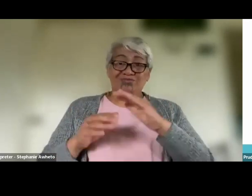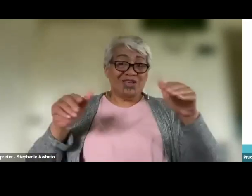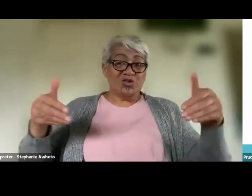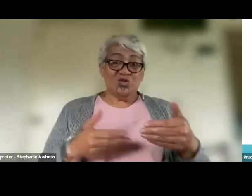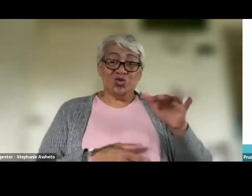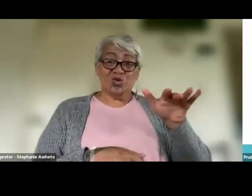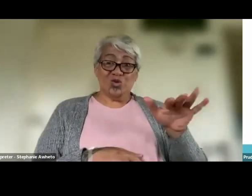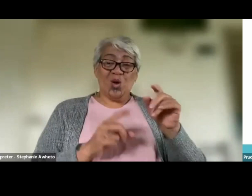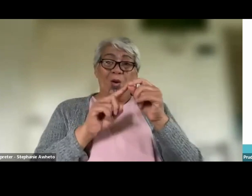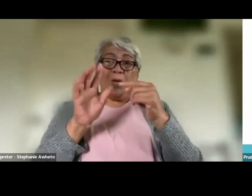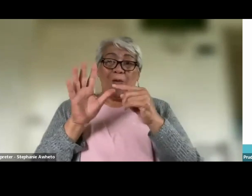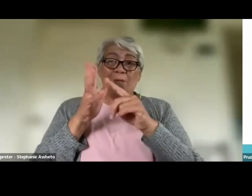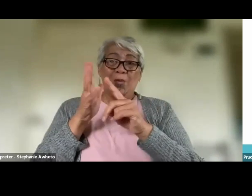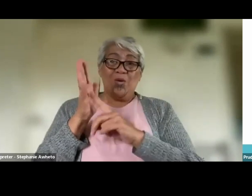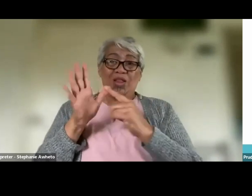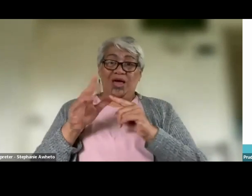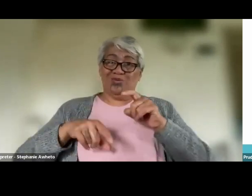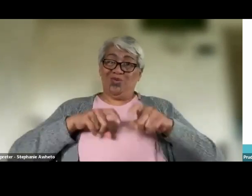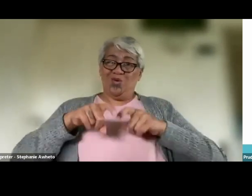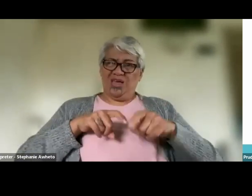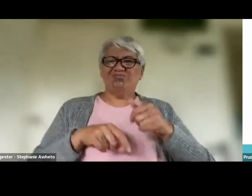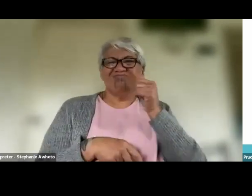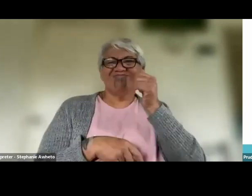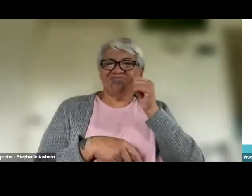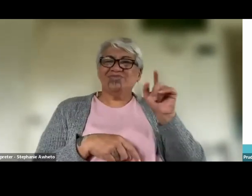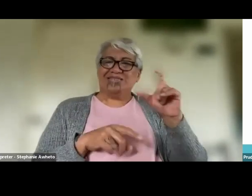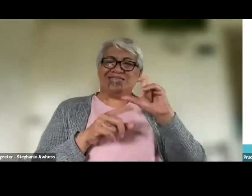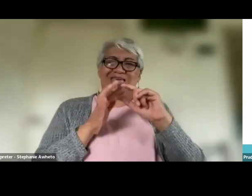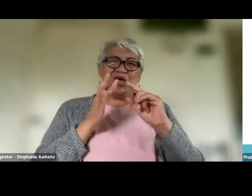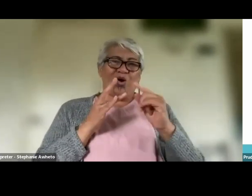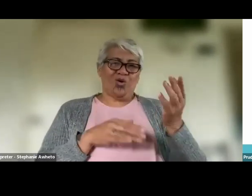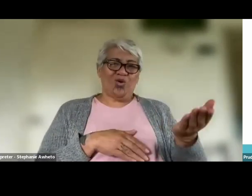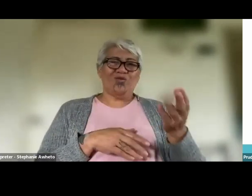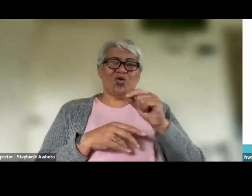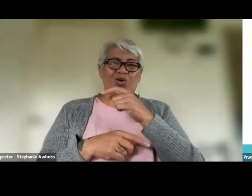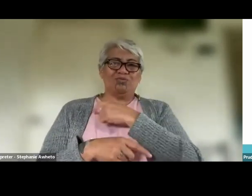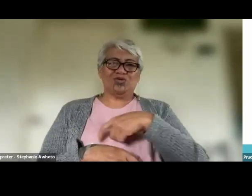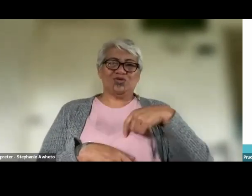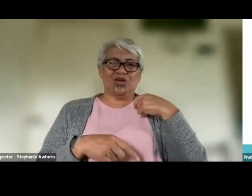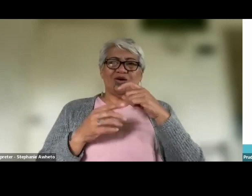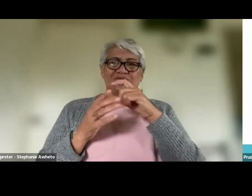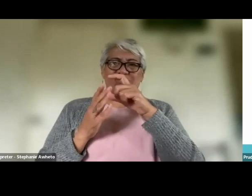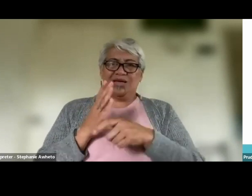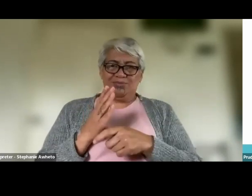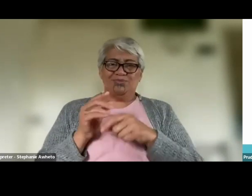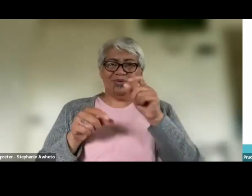who as we all know, is the Chief Executive of Whaikaha the Ministry of Disabled People.